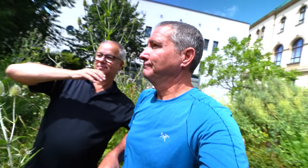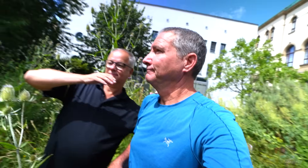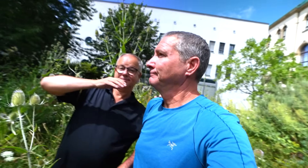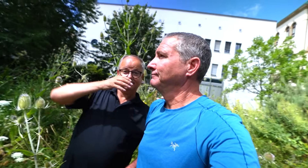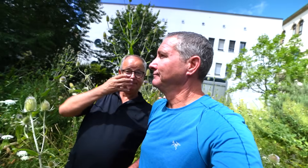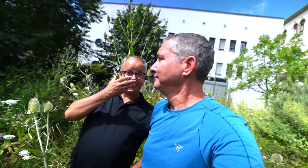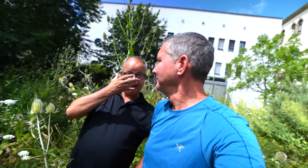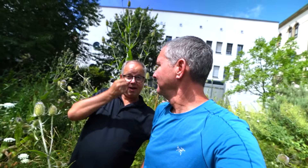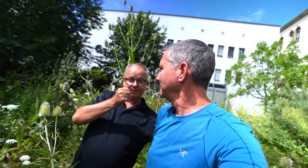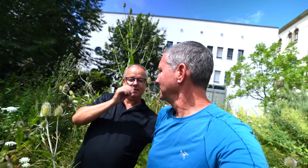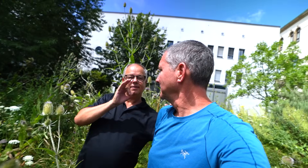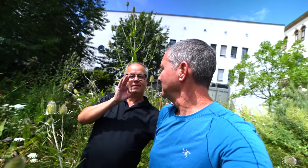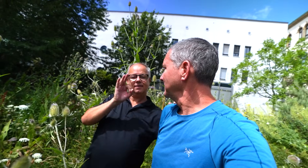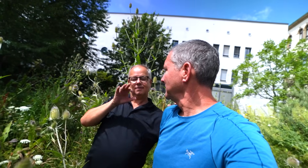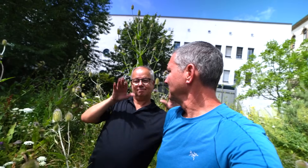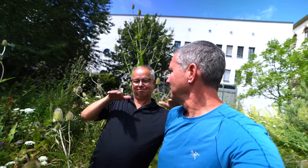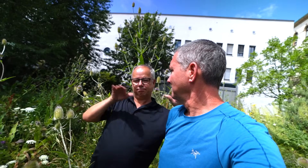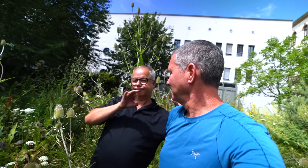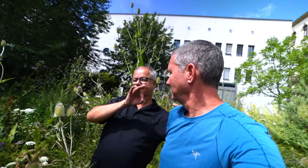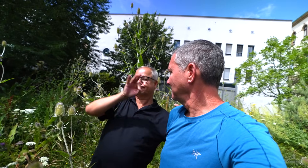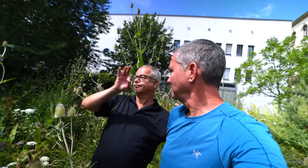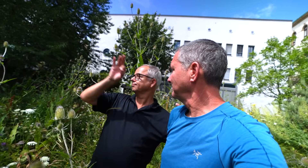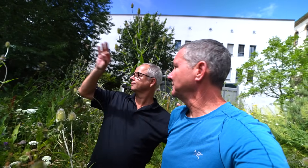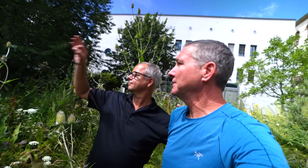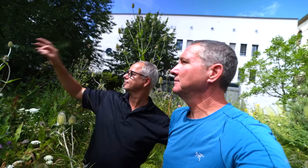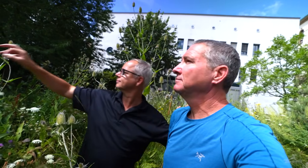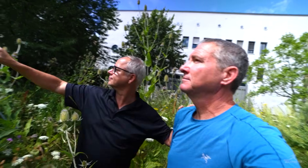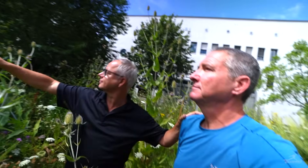I found a bug over here.